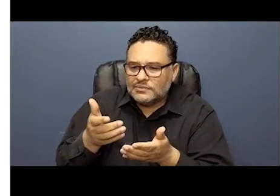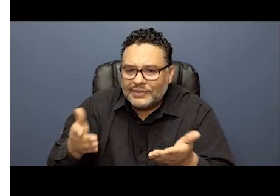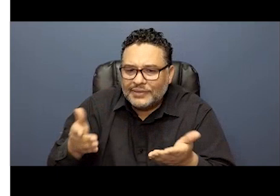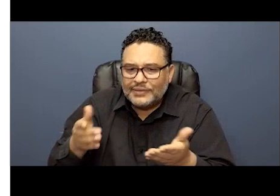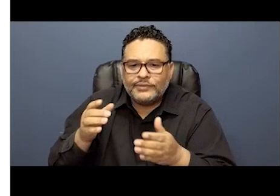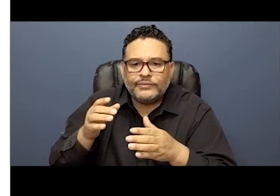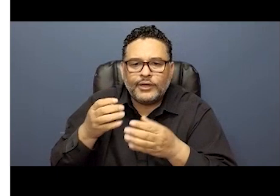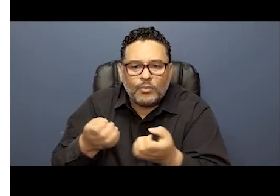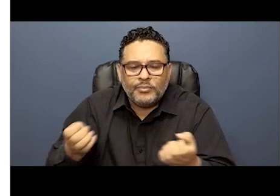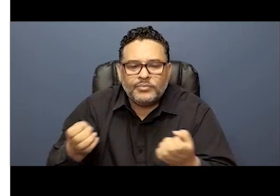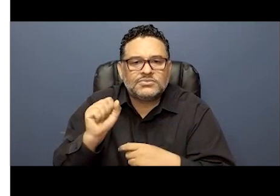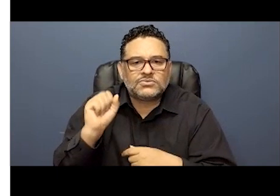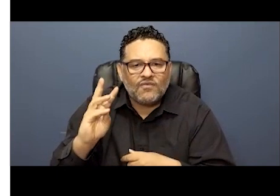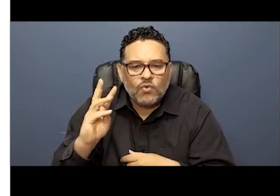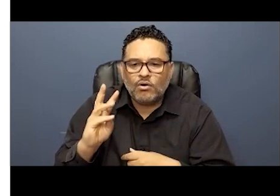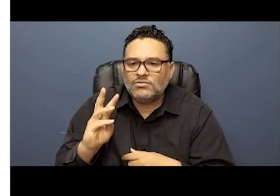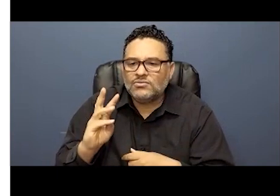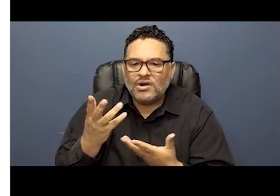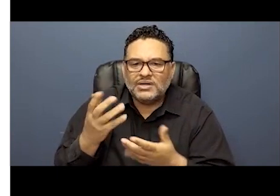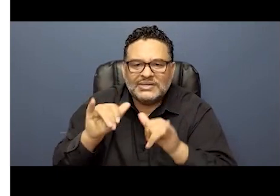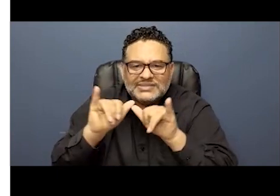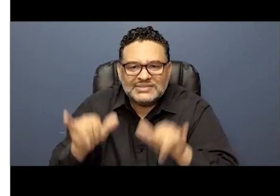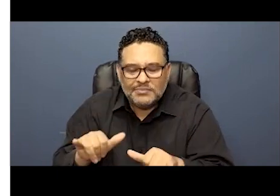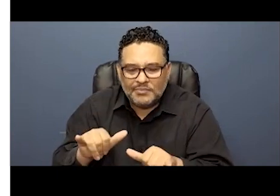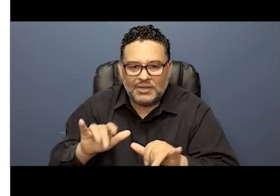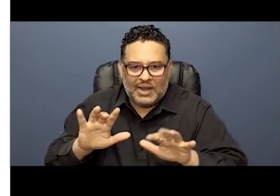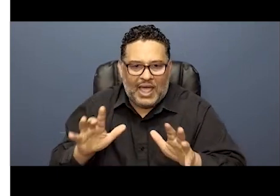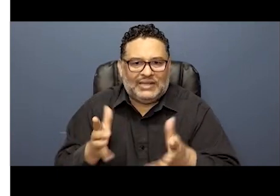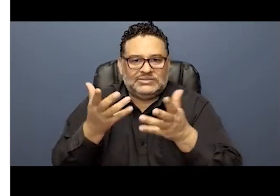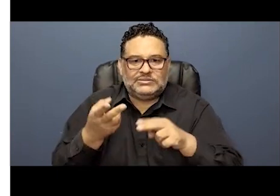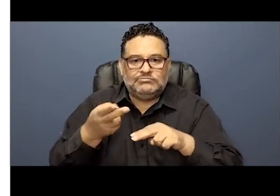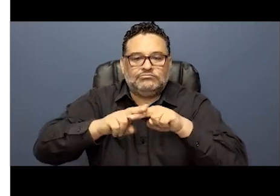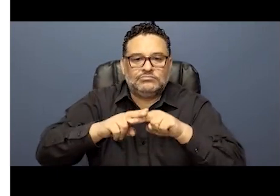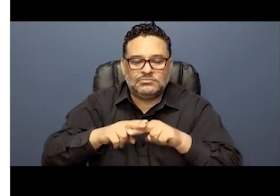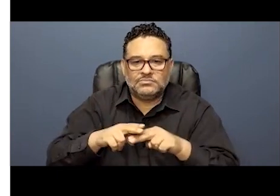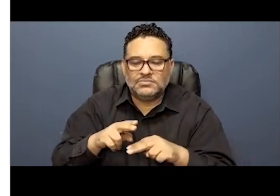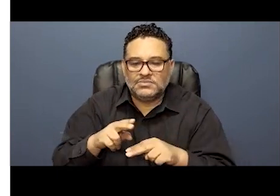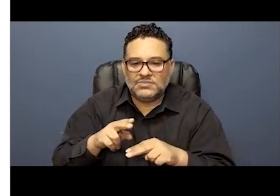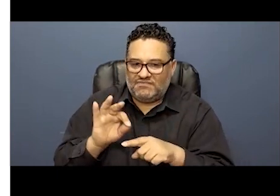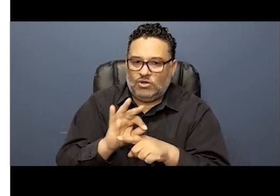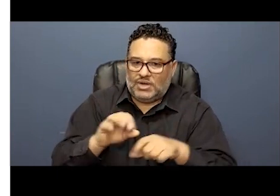or other system that enhances the functional capabilities of individuals with disabilities.